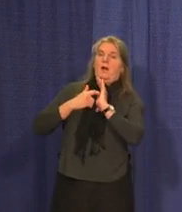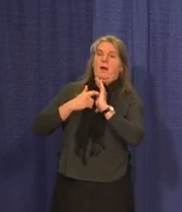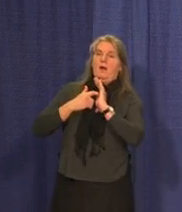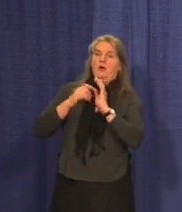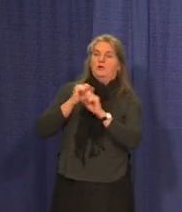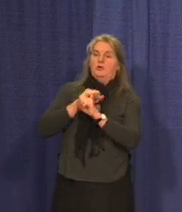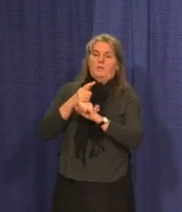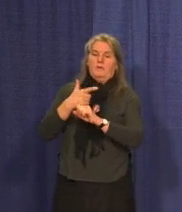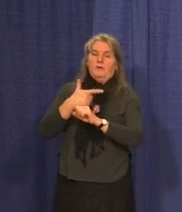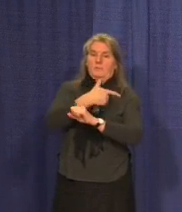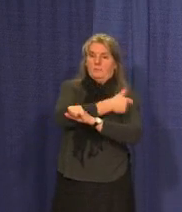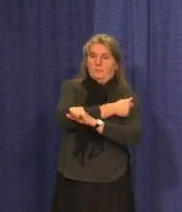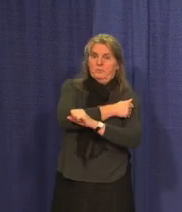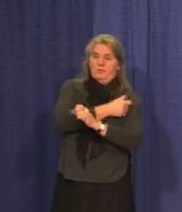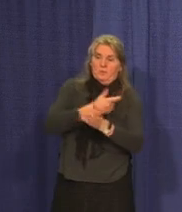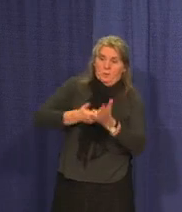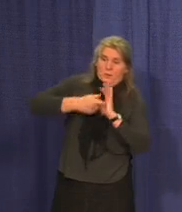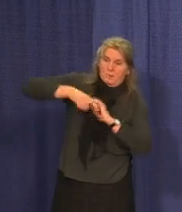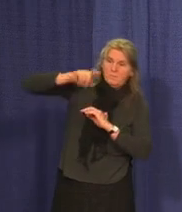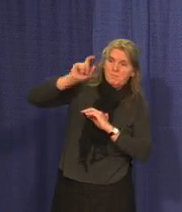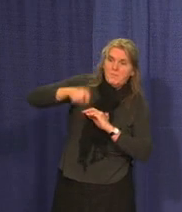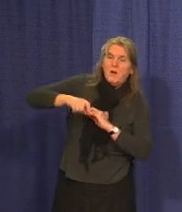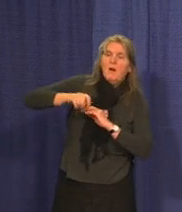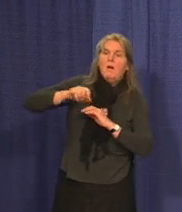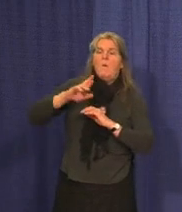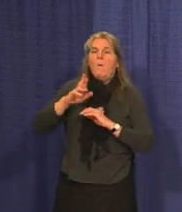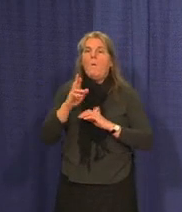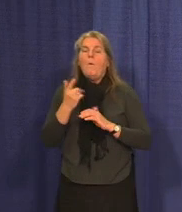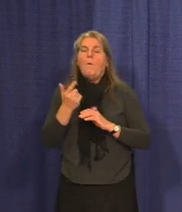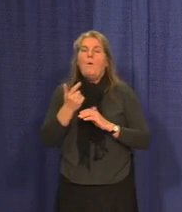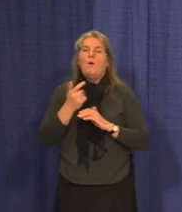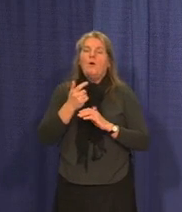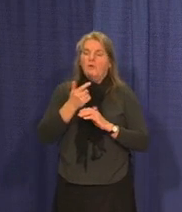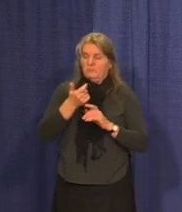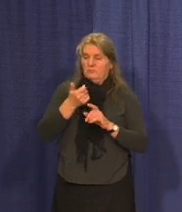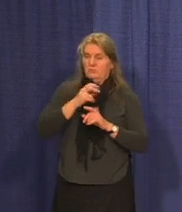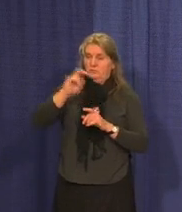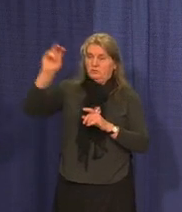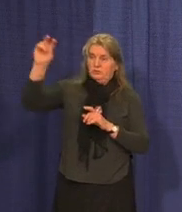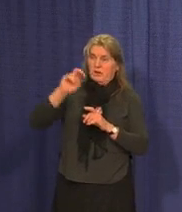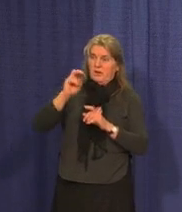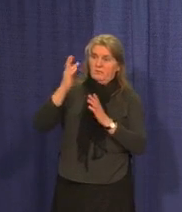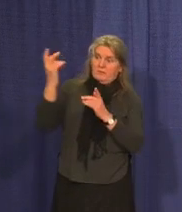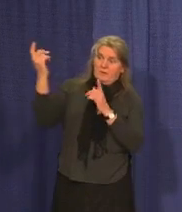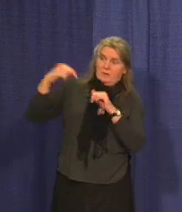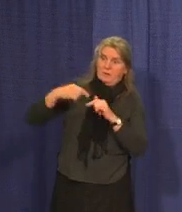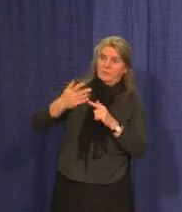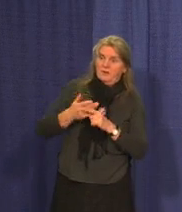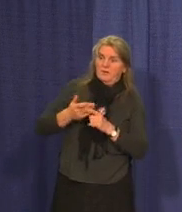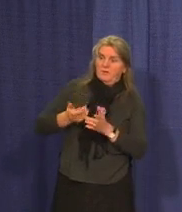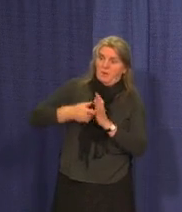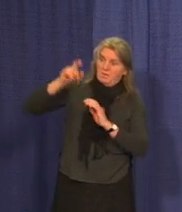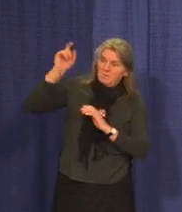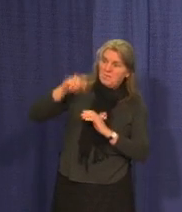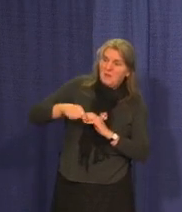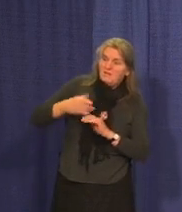vaccination as we see the COVID vaccines or travellers coming in